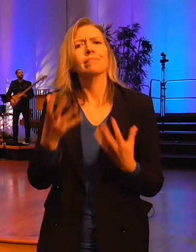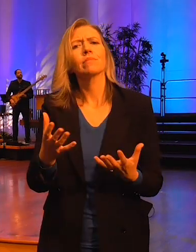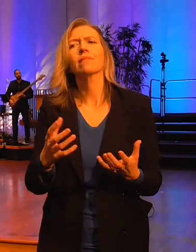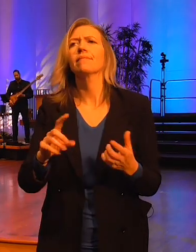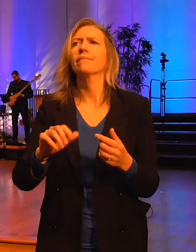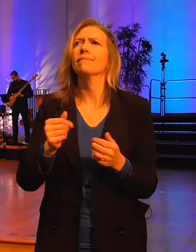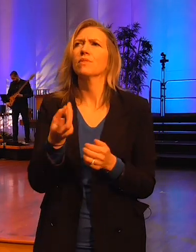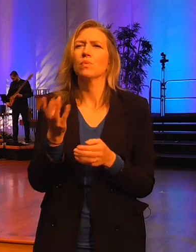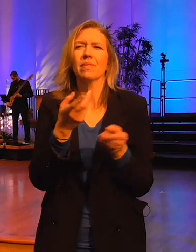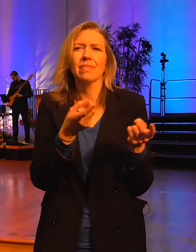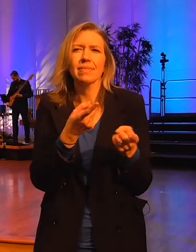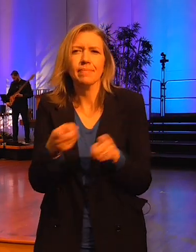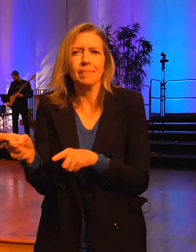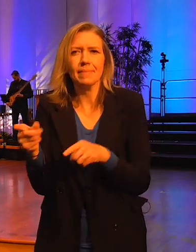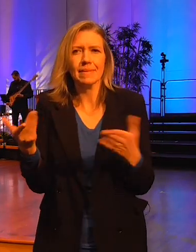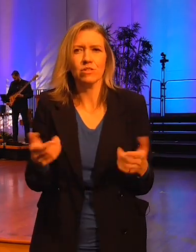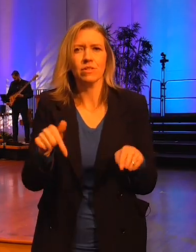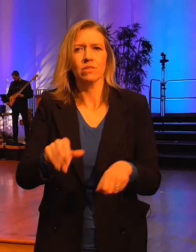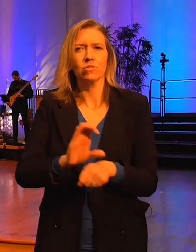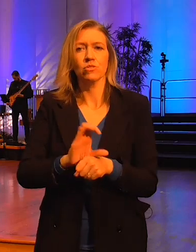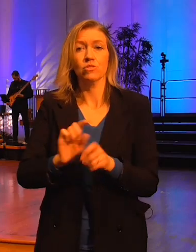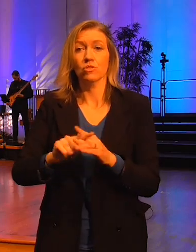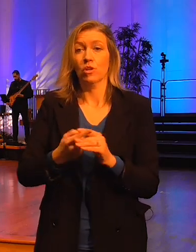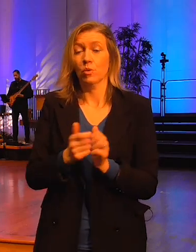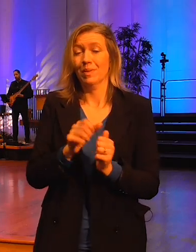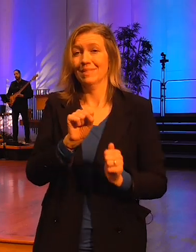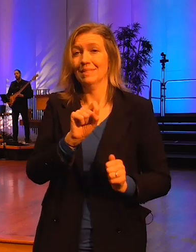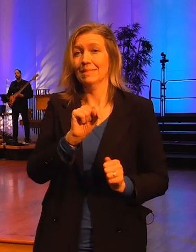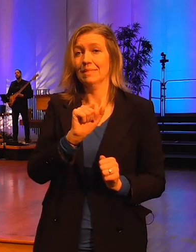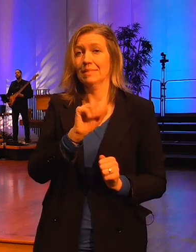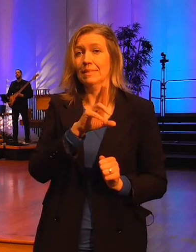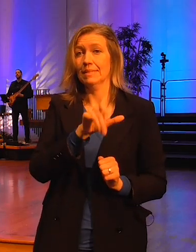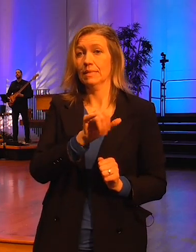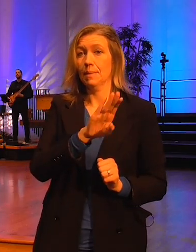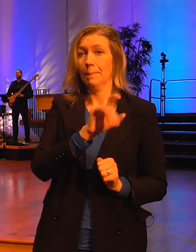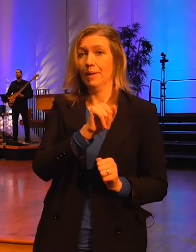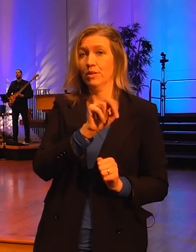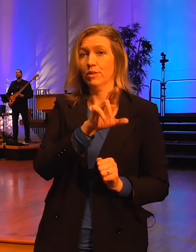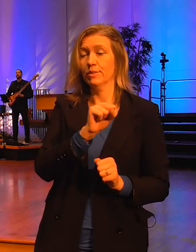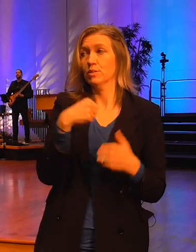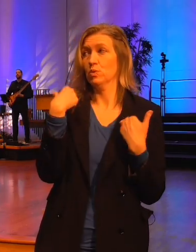Mile High Church starting with Stacy Butters our amazing youth director hey everybody you